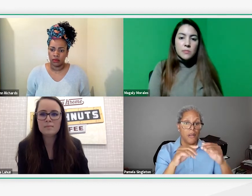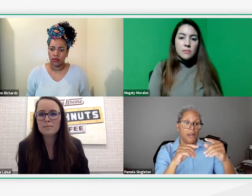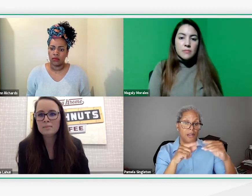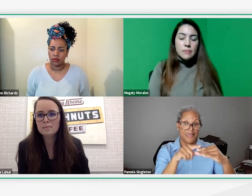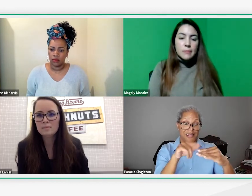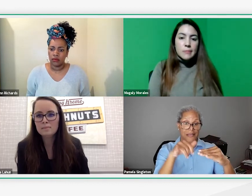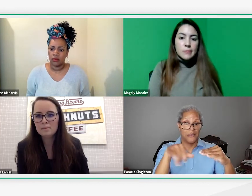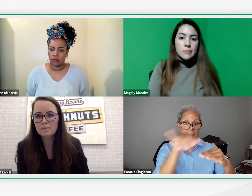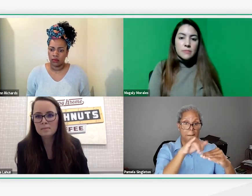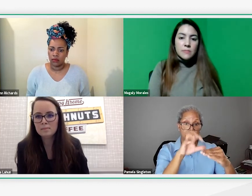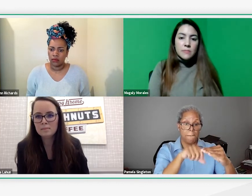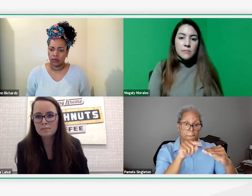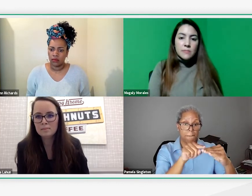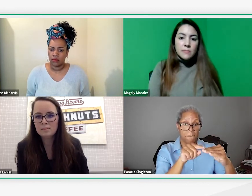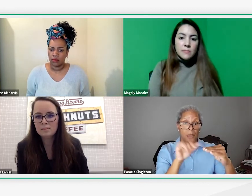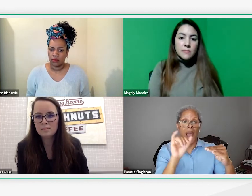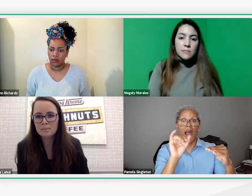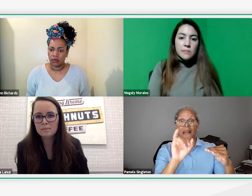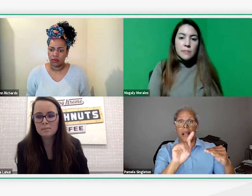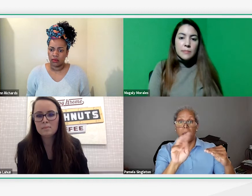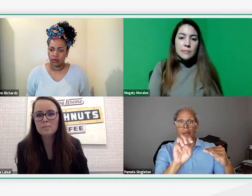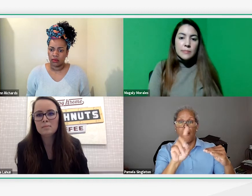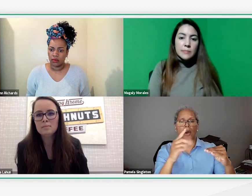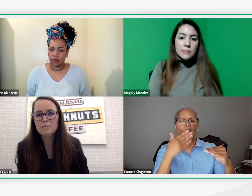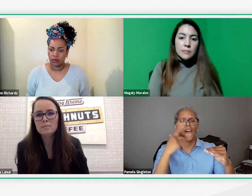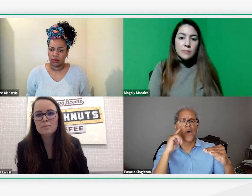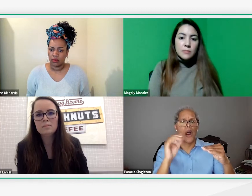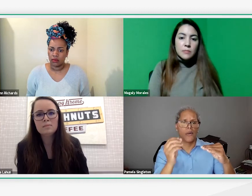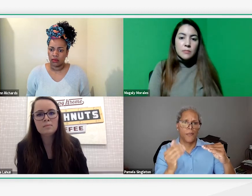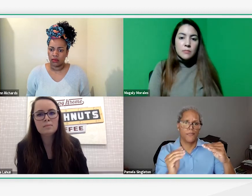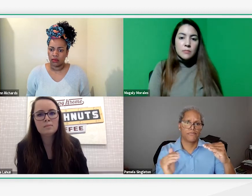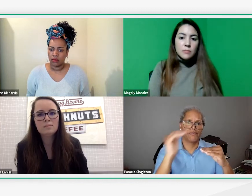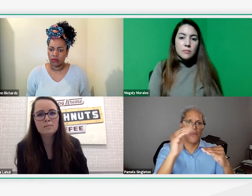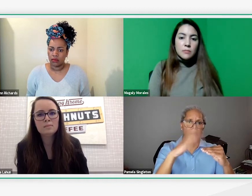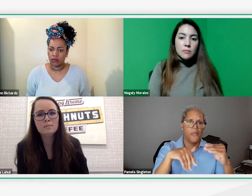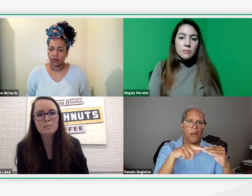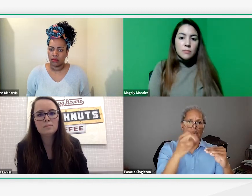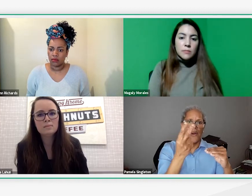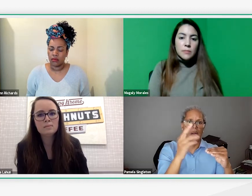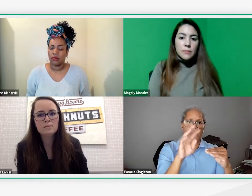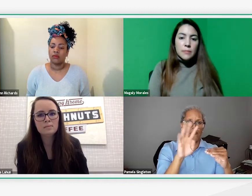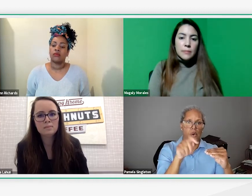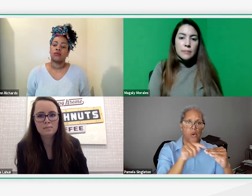You see that $12,400 for a single as a standard deduction? Itemized is for if you